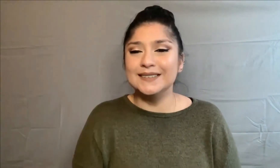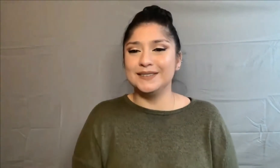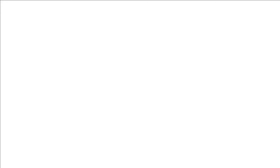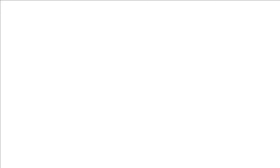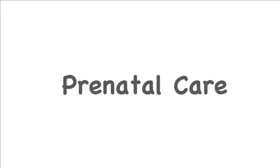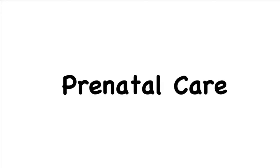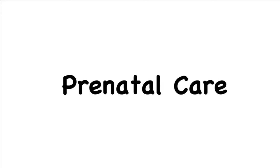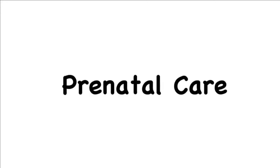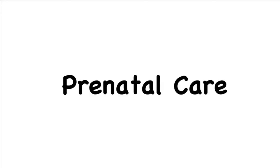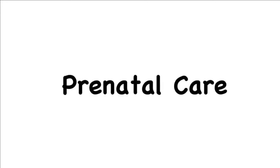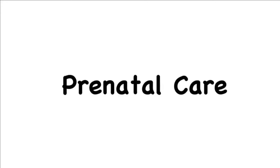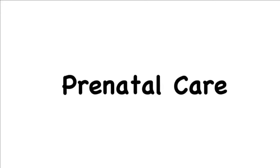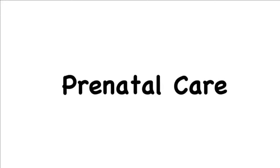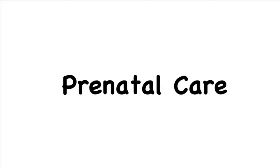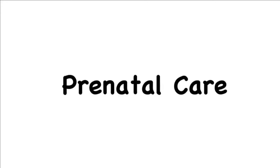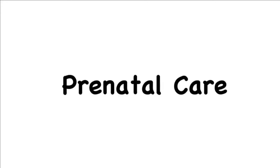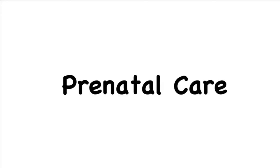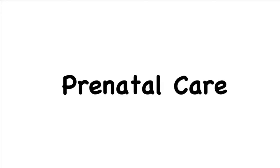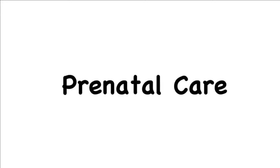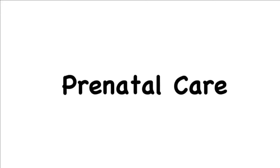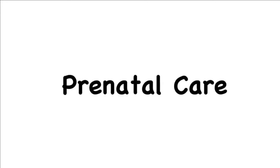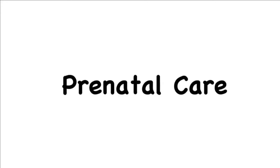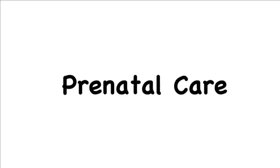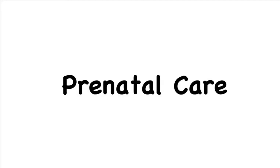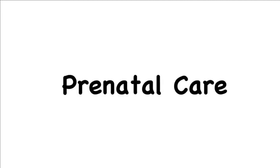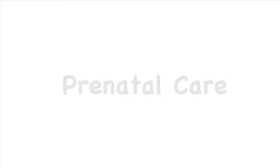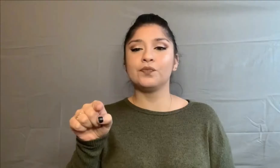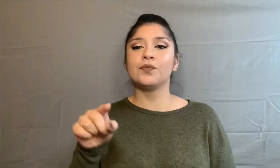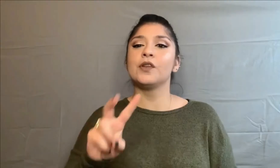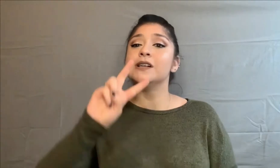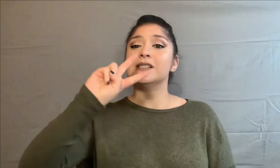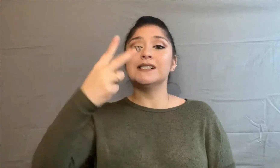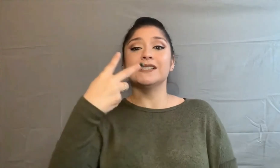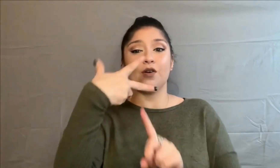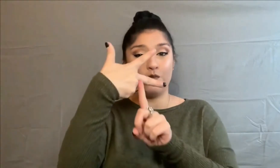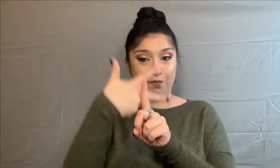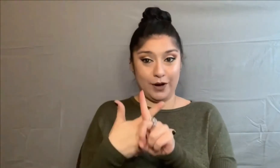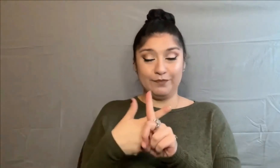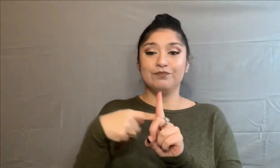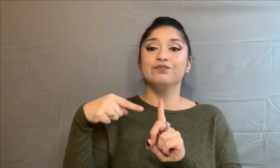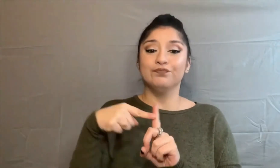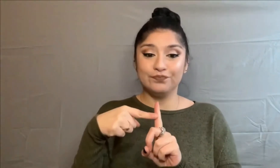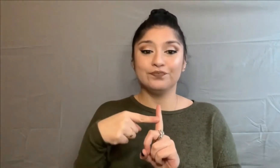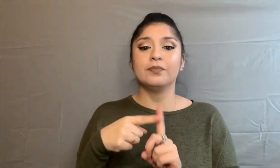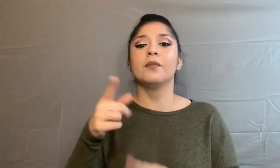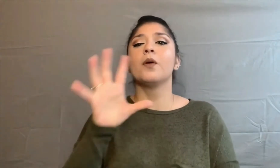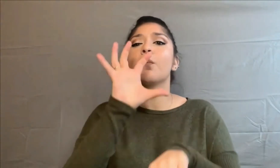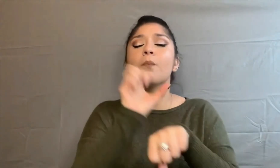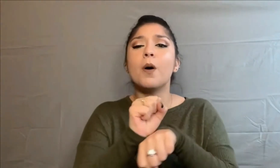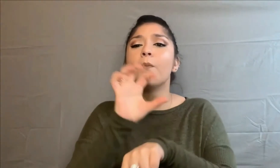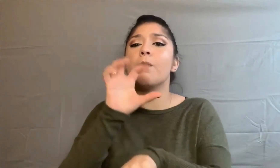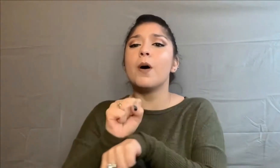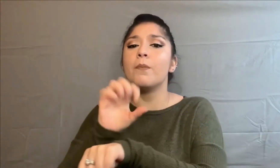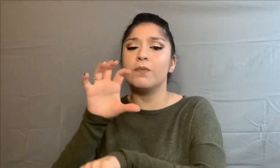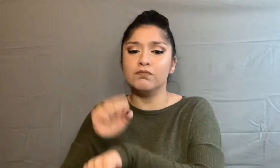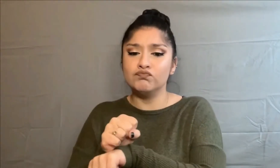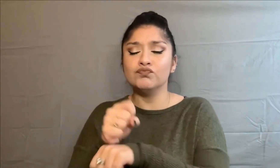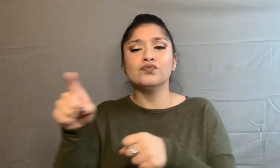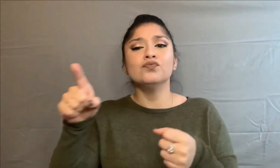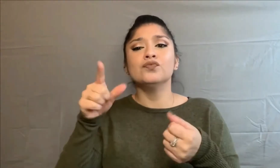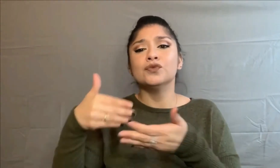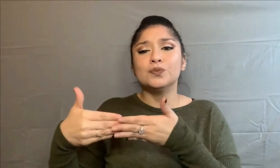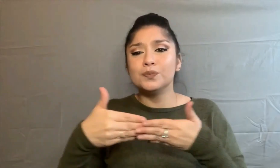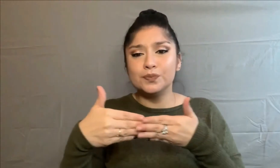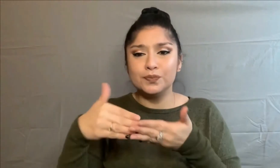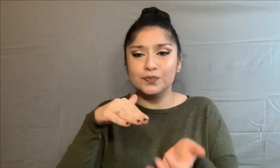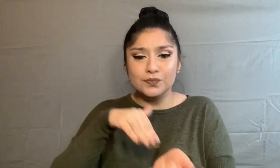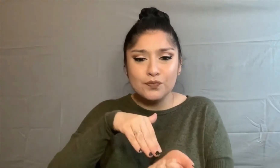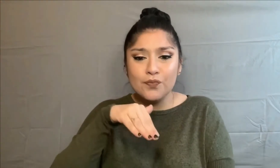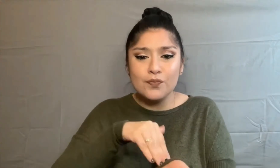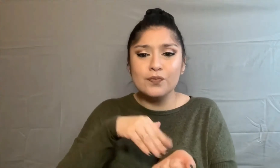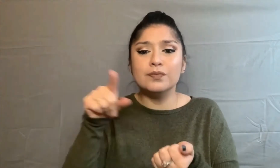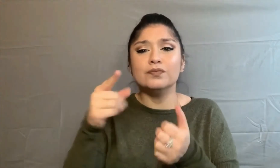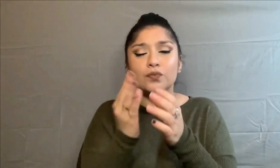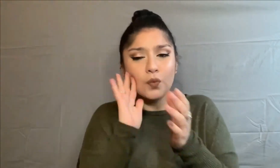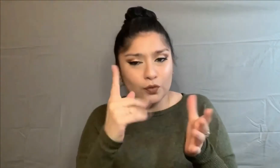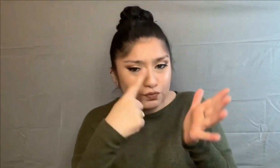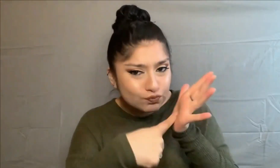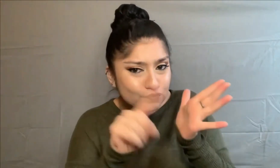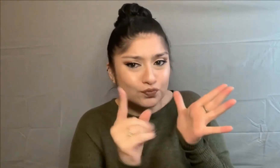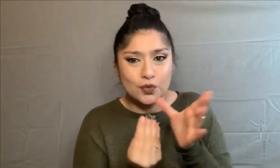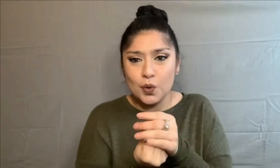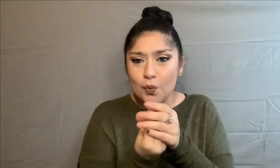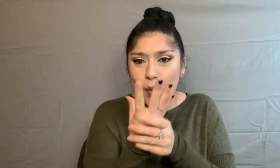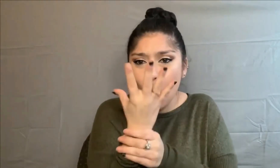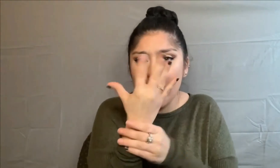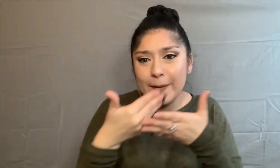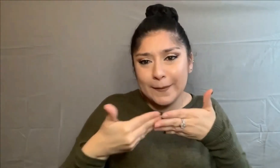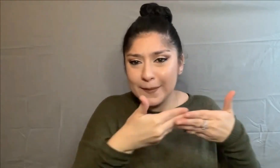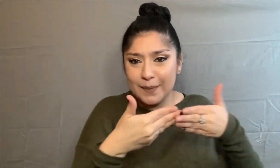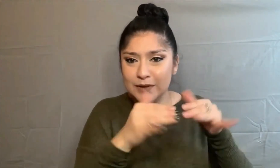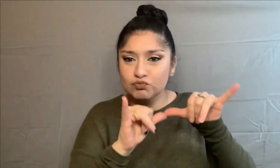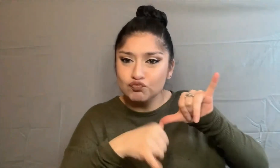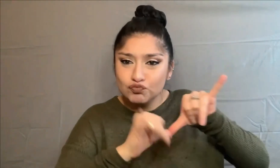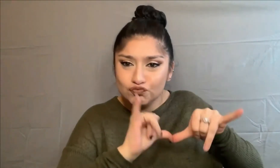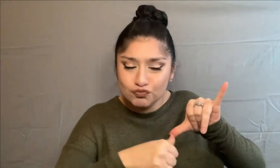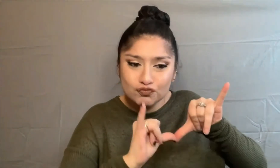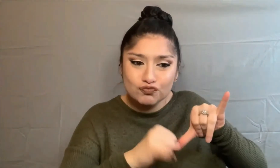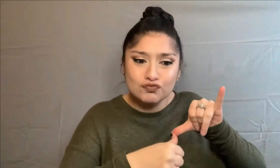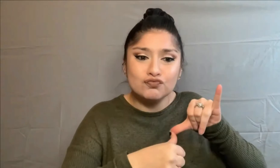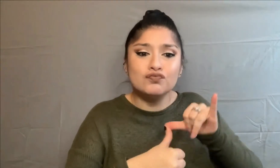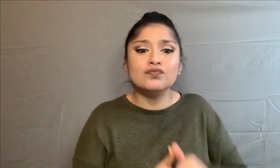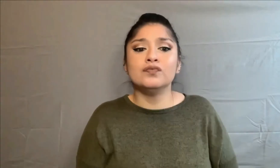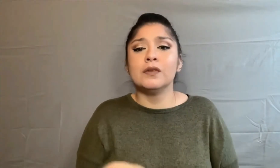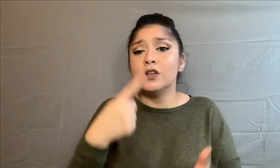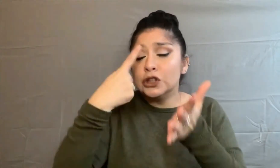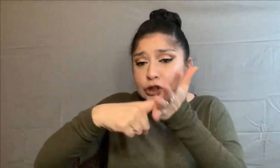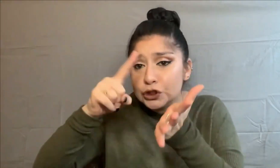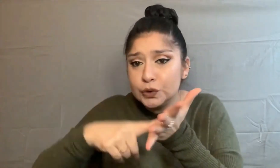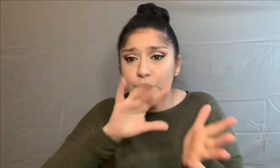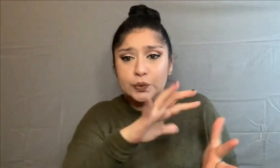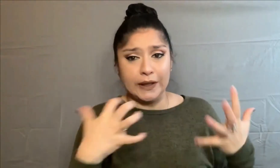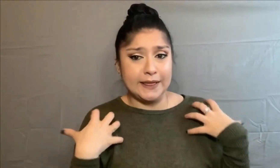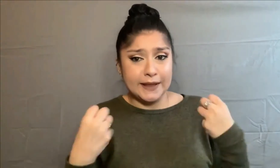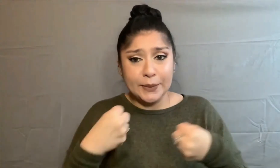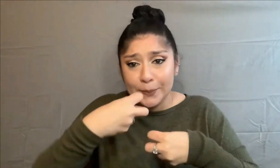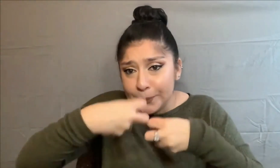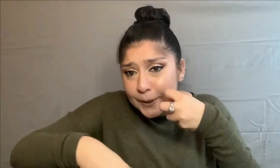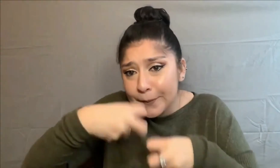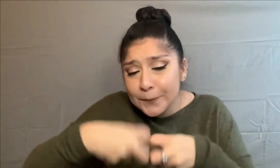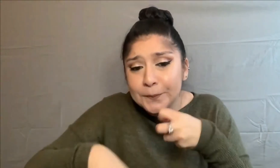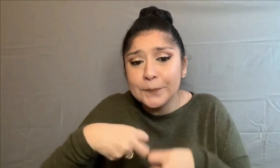During the second trimester, your prenatal appointments will focus on your baby's growth and detecting any health problems.